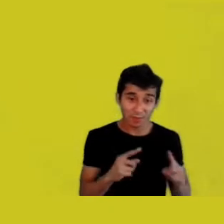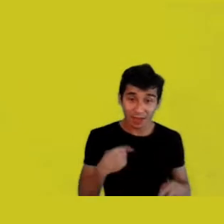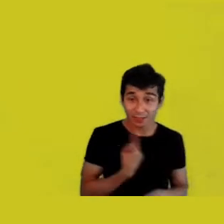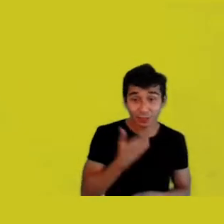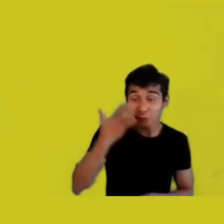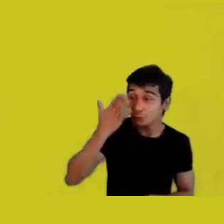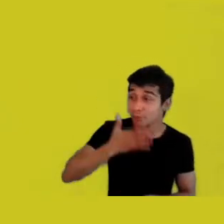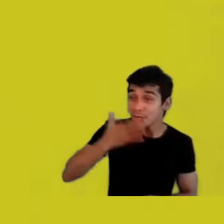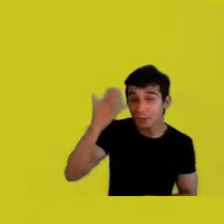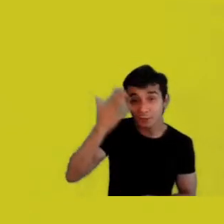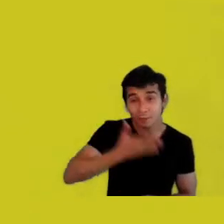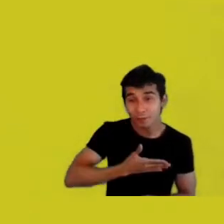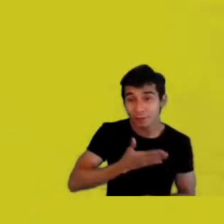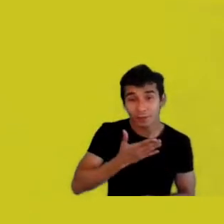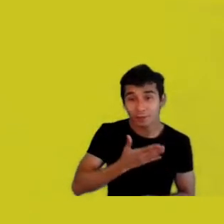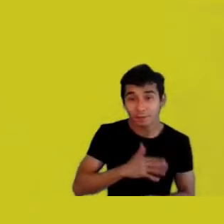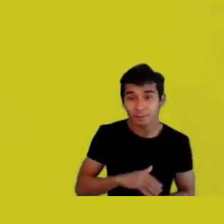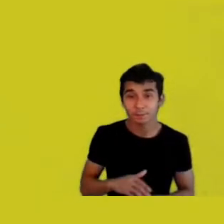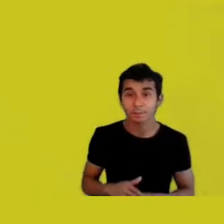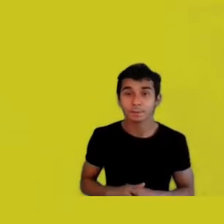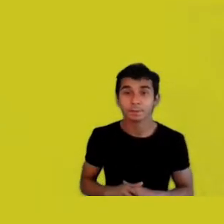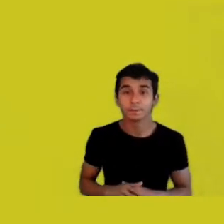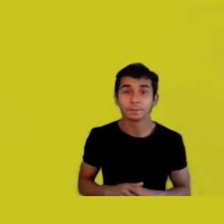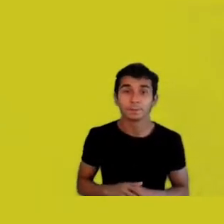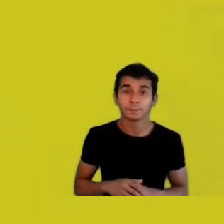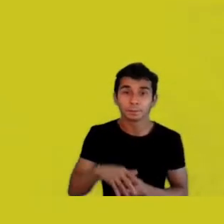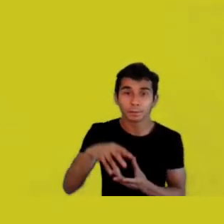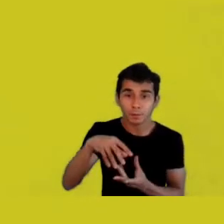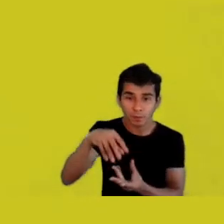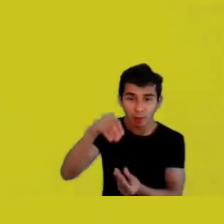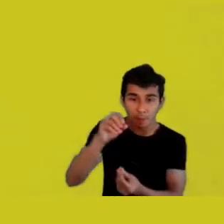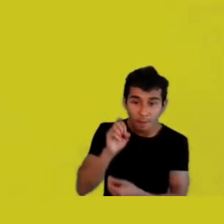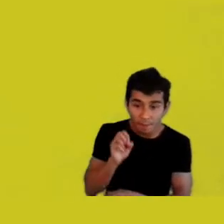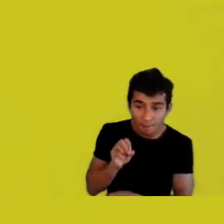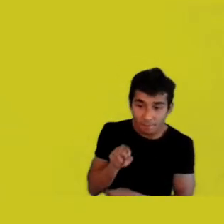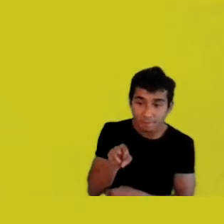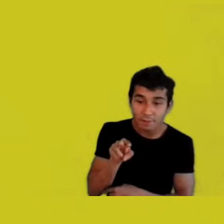He only allows to appear to his ghost eyes the food that makes things grow,